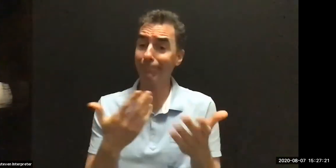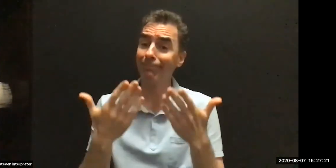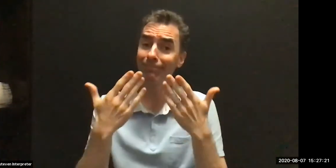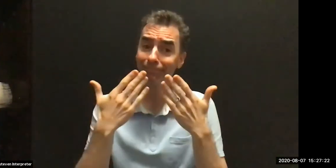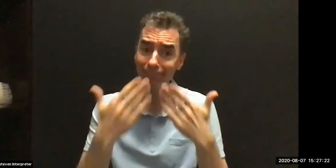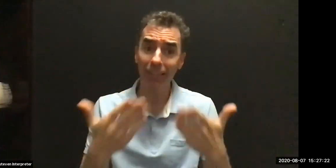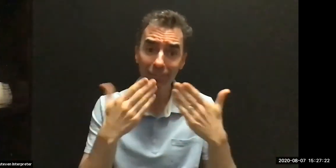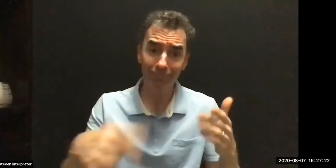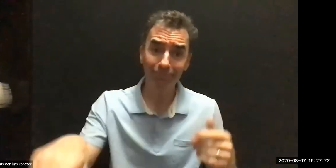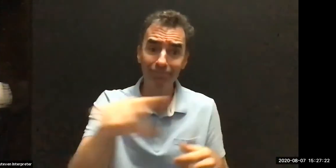Cris Monahan Bremer: Yeah, we're going to get through this. Right.